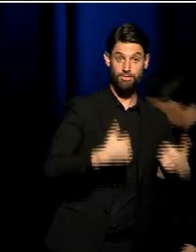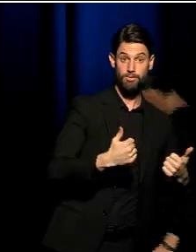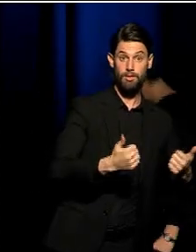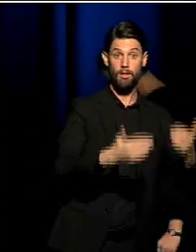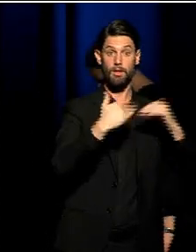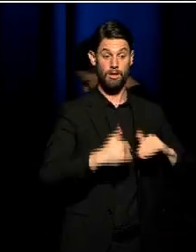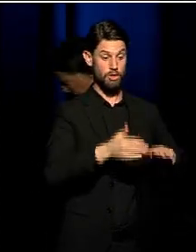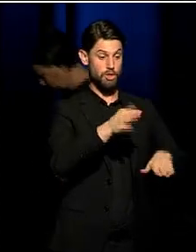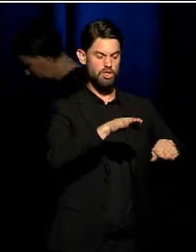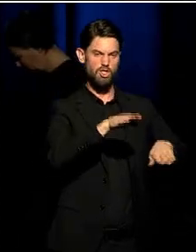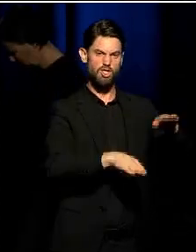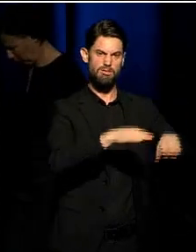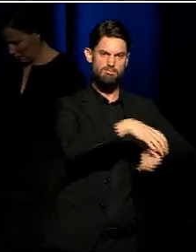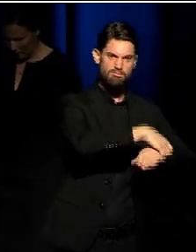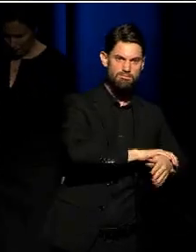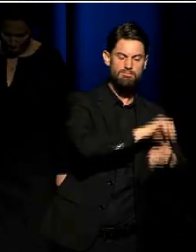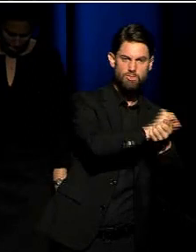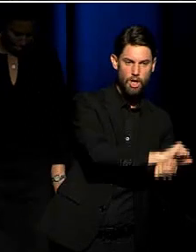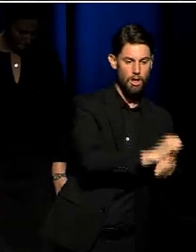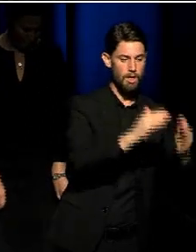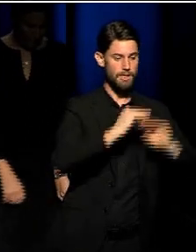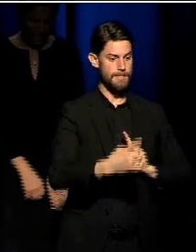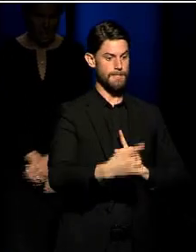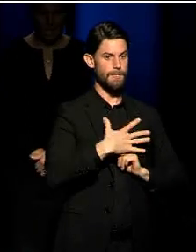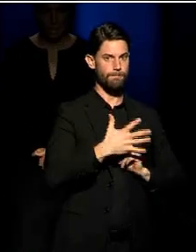individual autonomy autonomy self-determination and the right to the